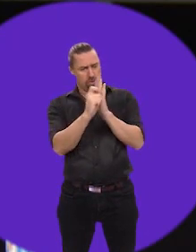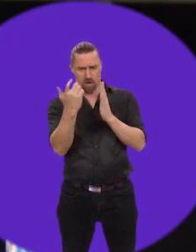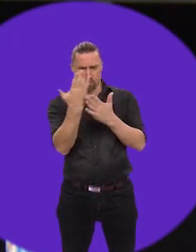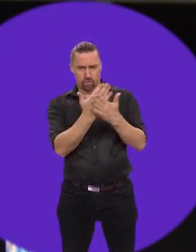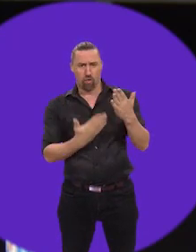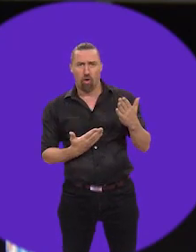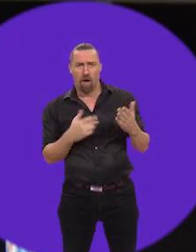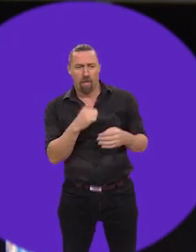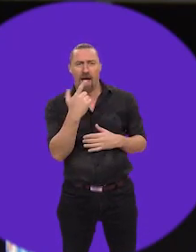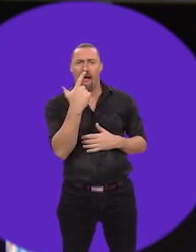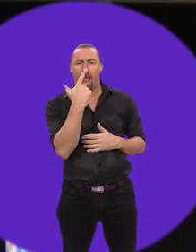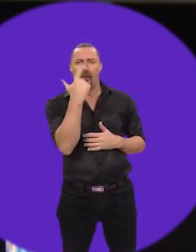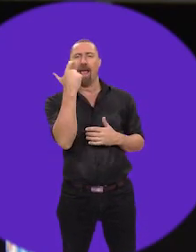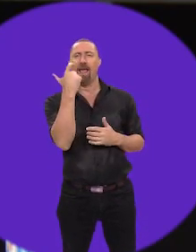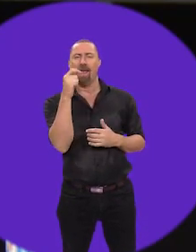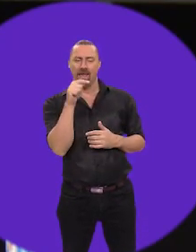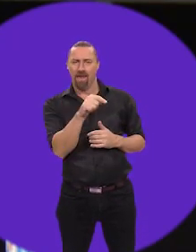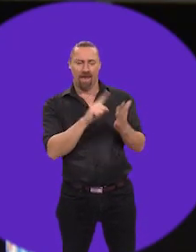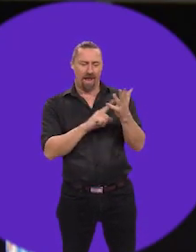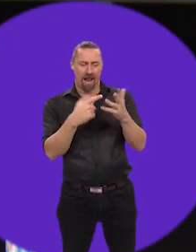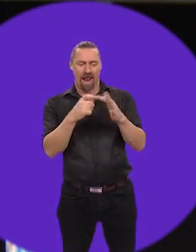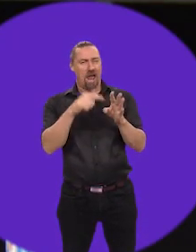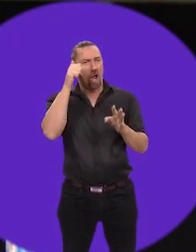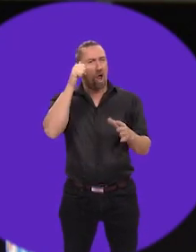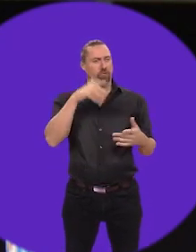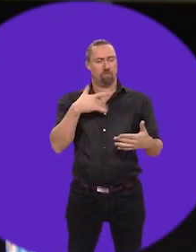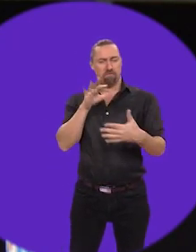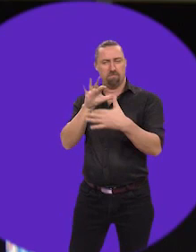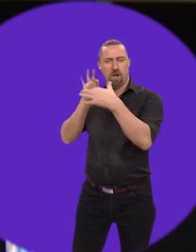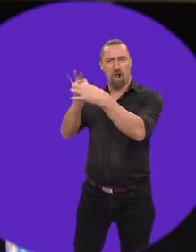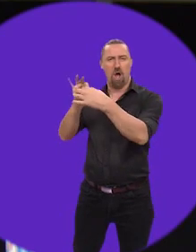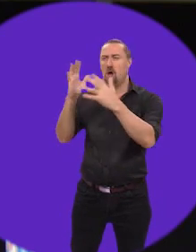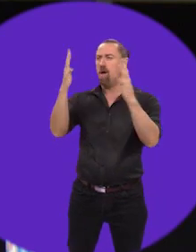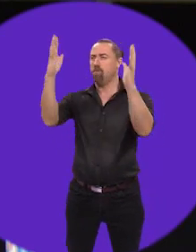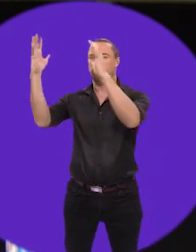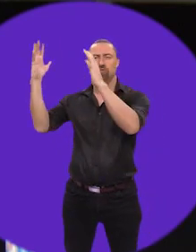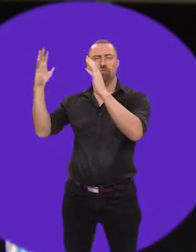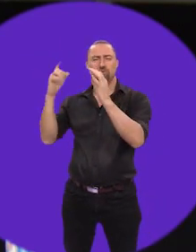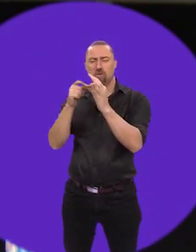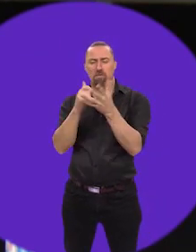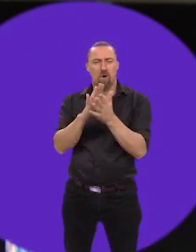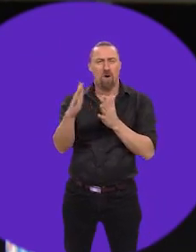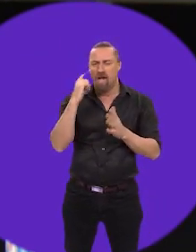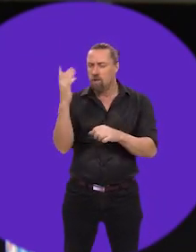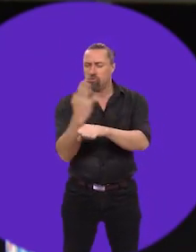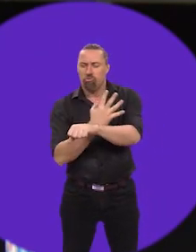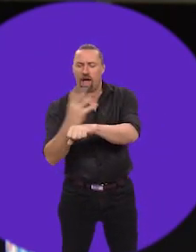Do you think the author is trying to tell us that Lucky knew he always belonged in the bush where he could see grassland